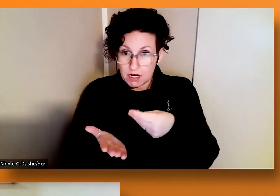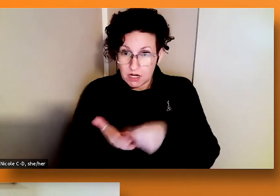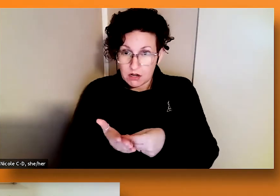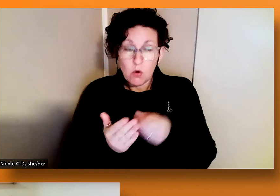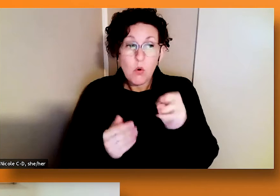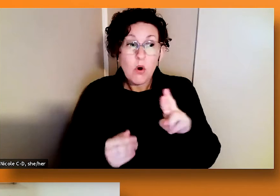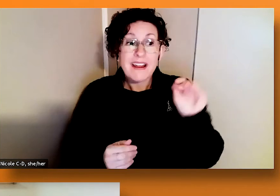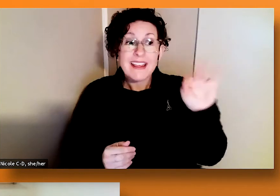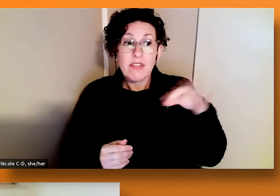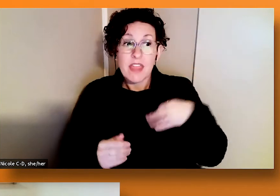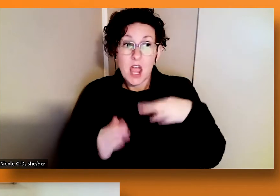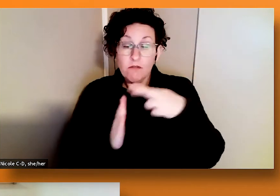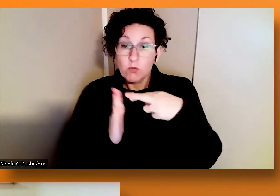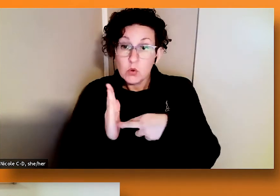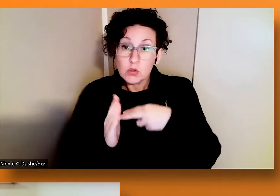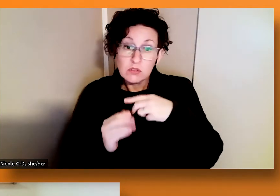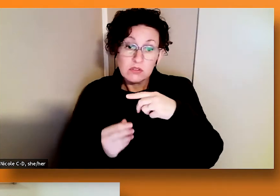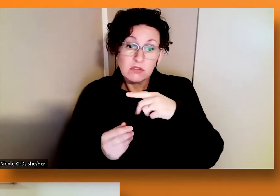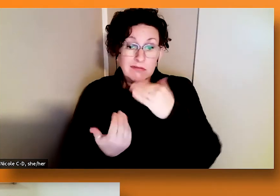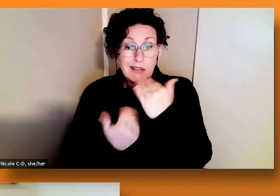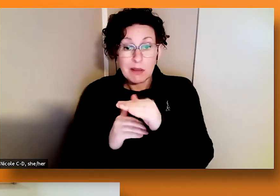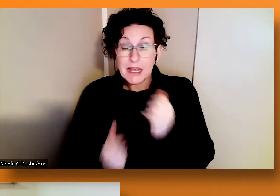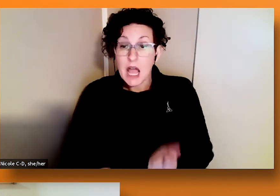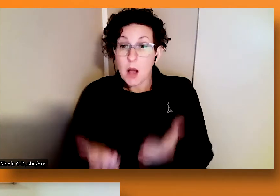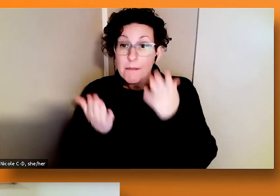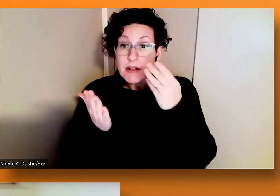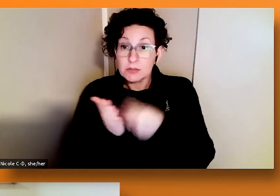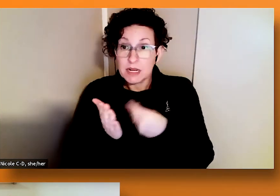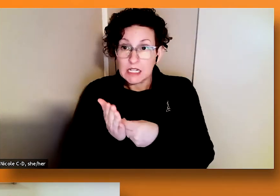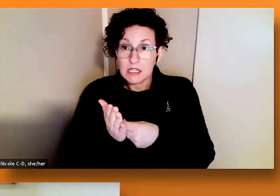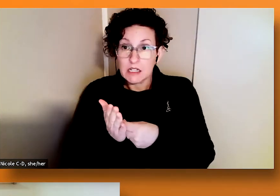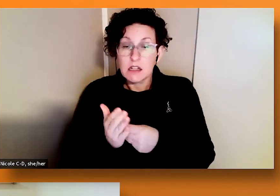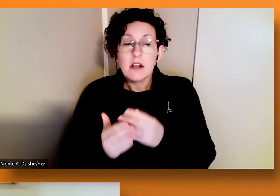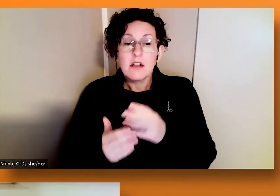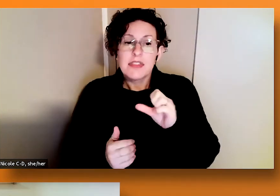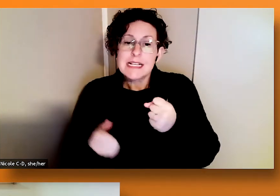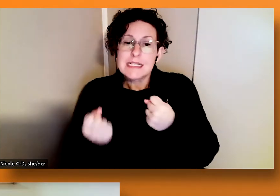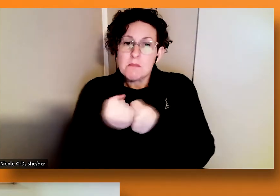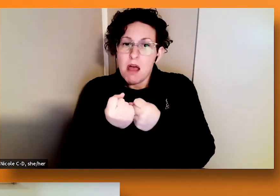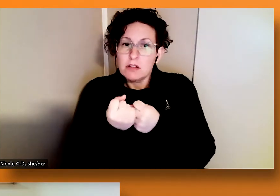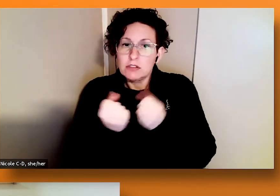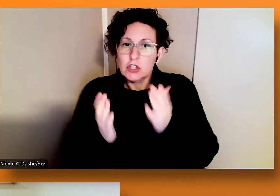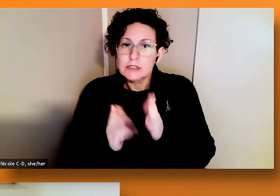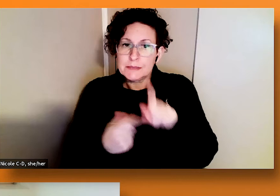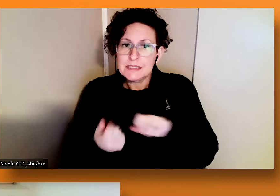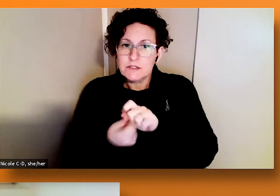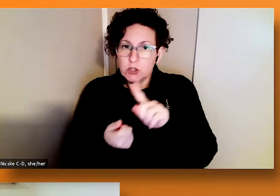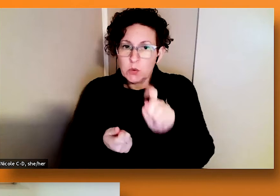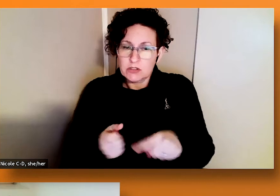or if they dictate how much you can move from another category. Those sponsor-specific questions I would be able to help out with,